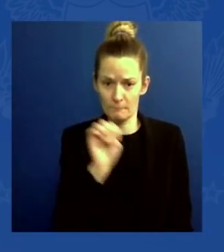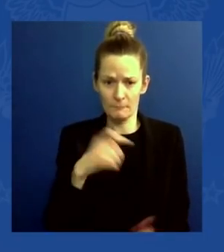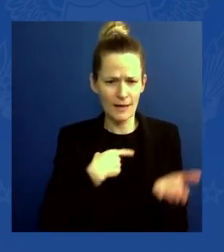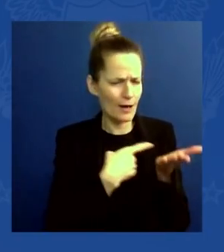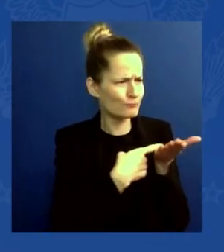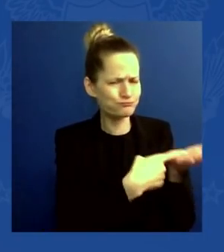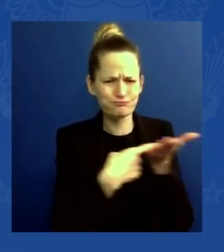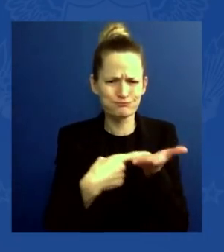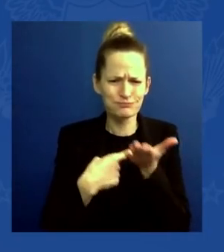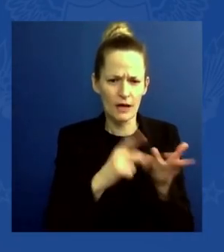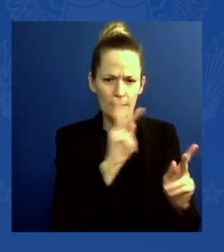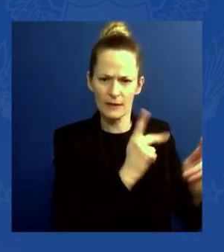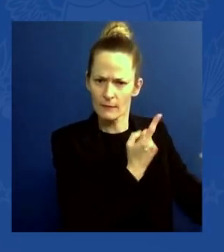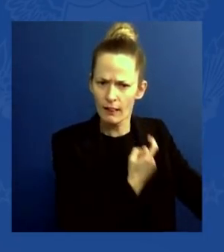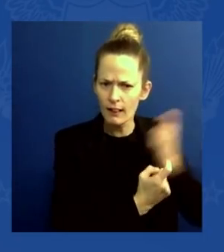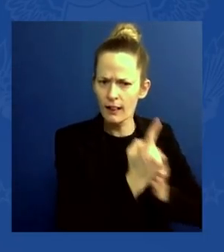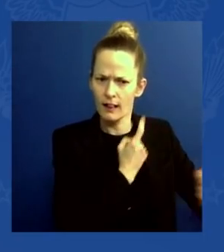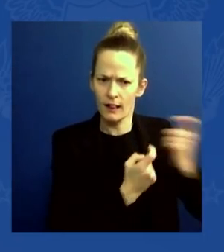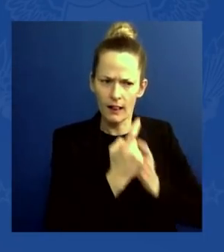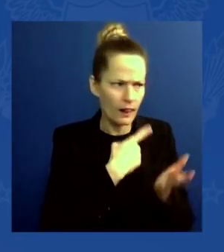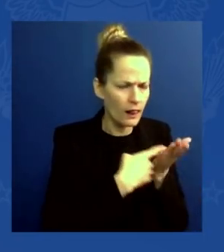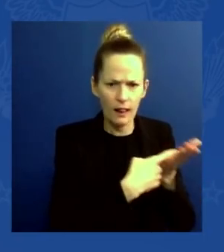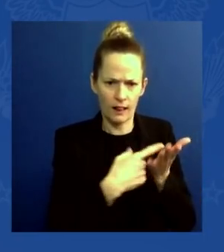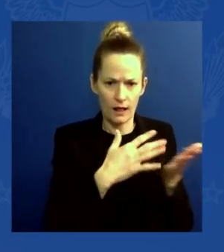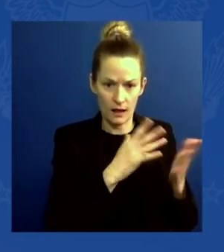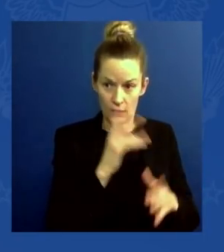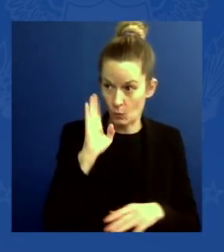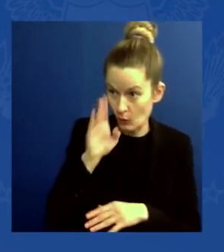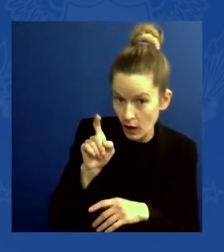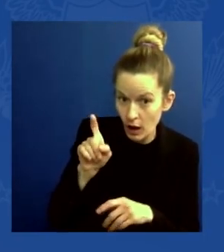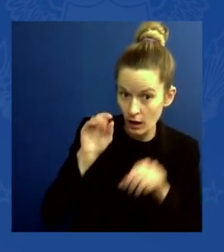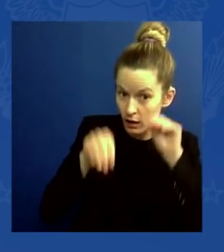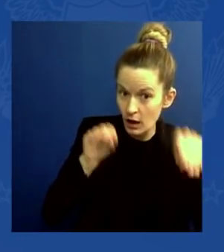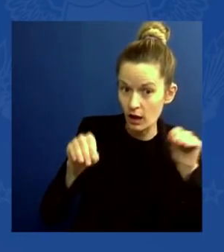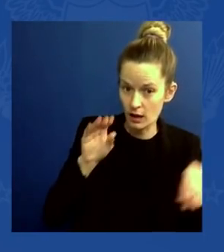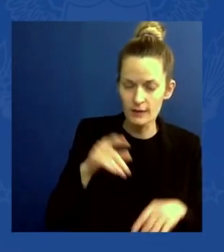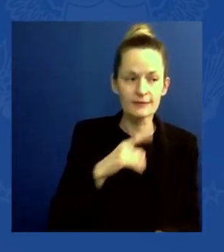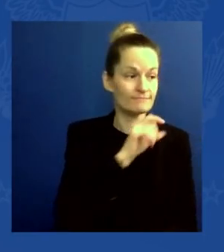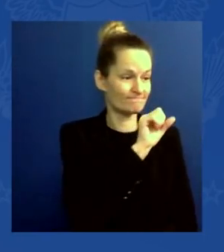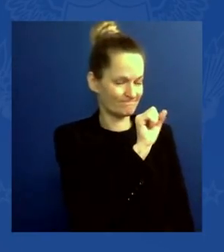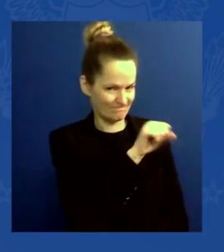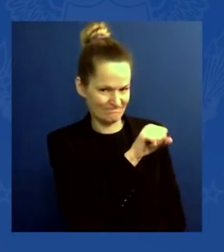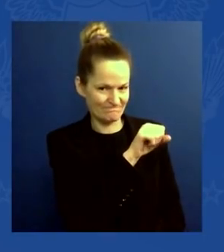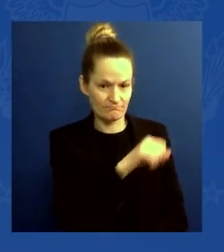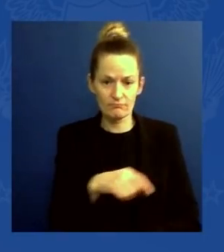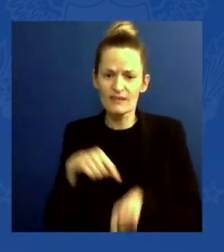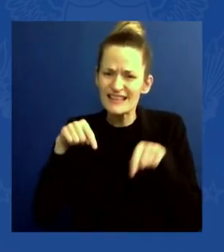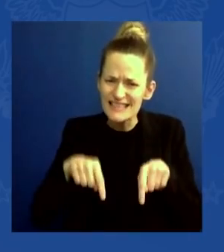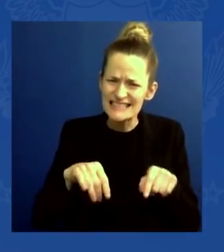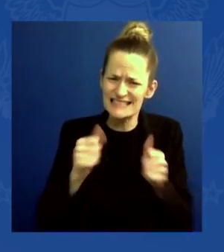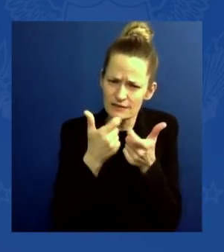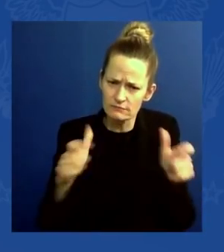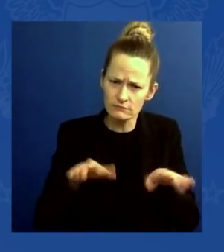a big step along the way of doing it. We're going to build out the first-ever national network of charging stations all across the country --